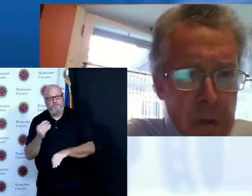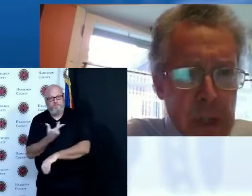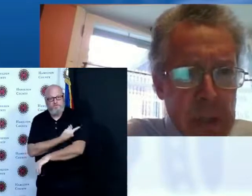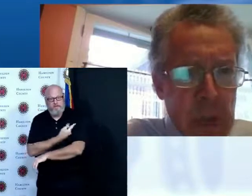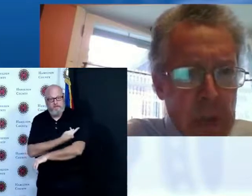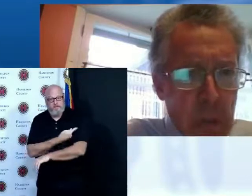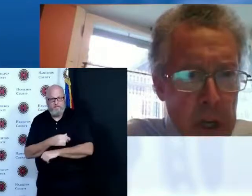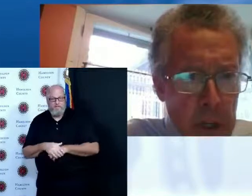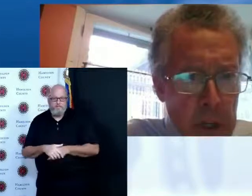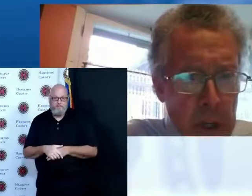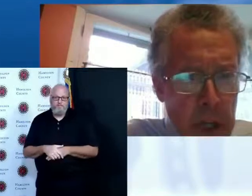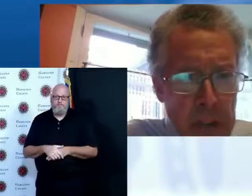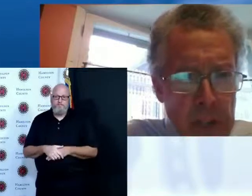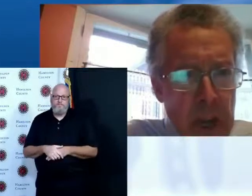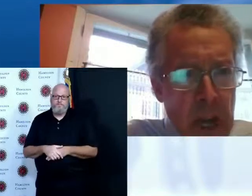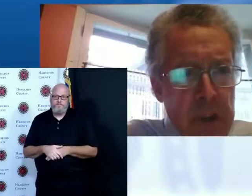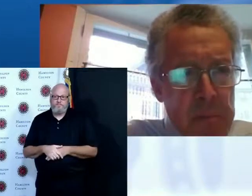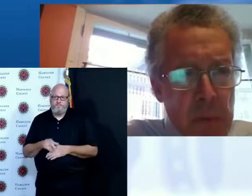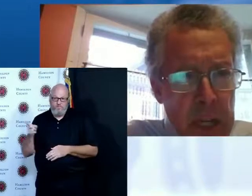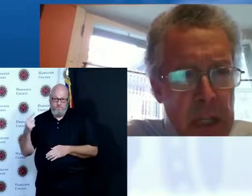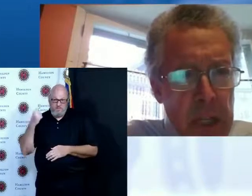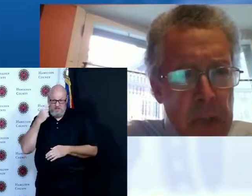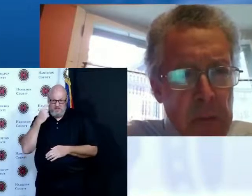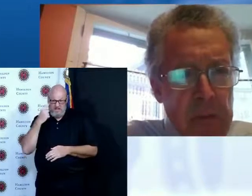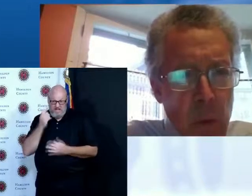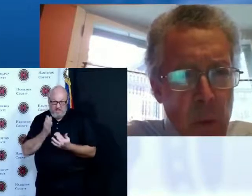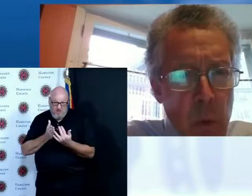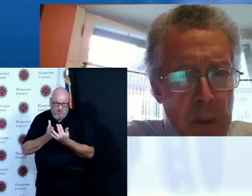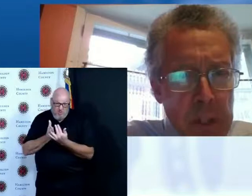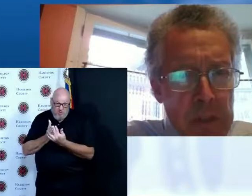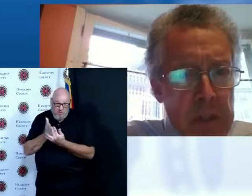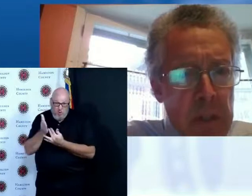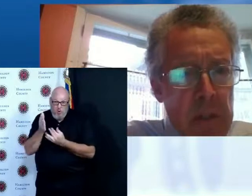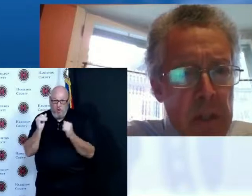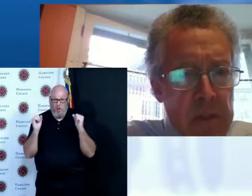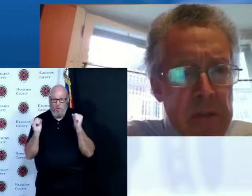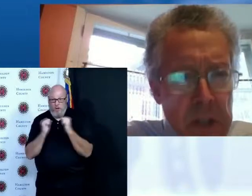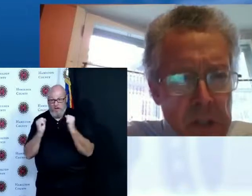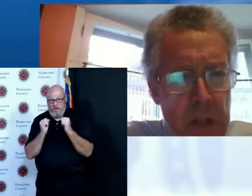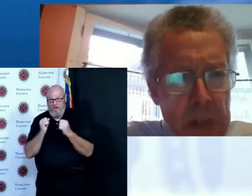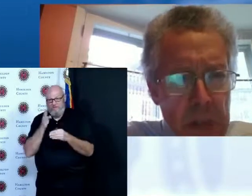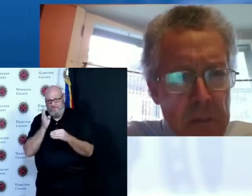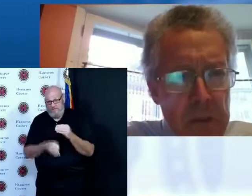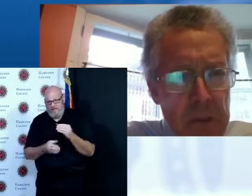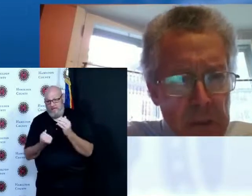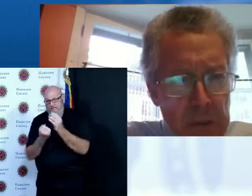through the entire winter and the entire spring before there is a sufficient amount of doses